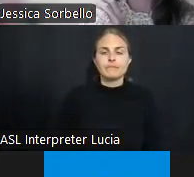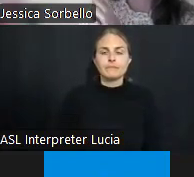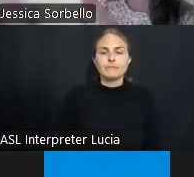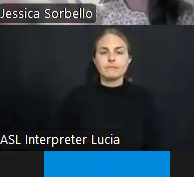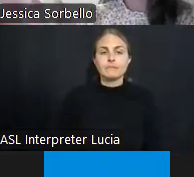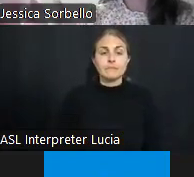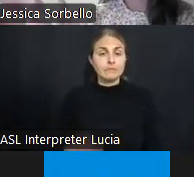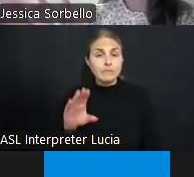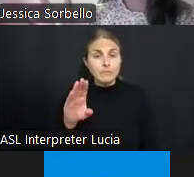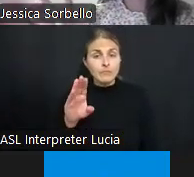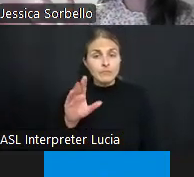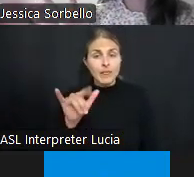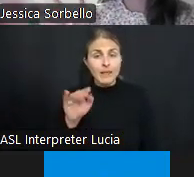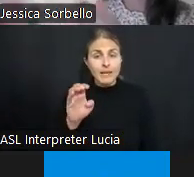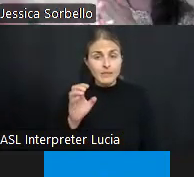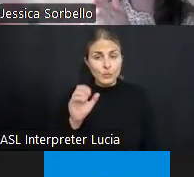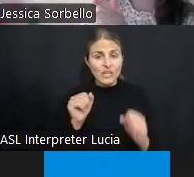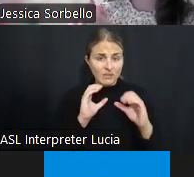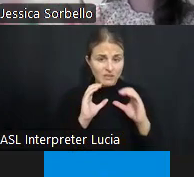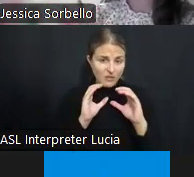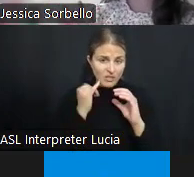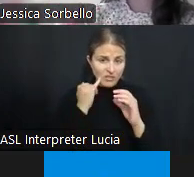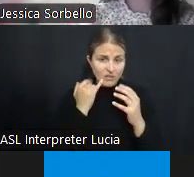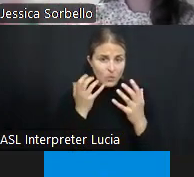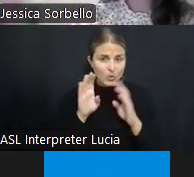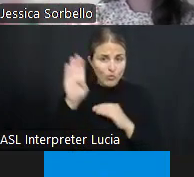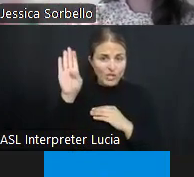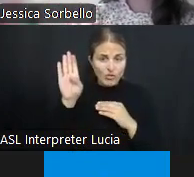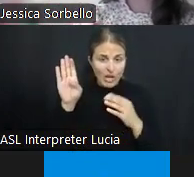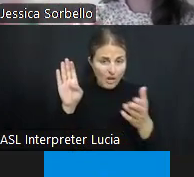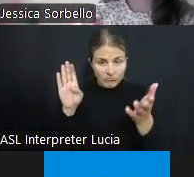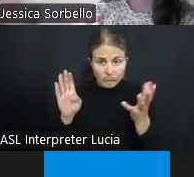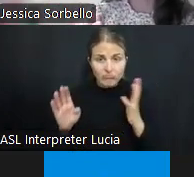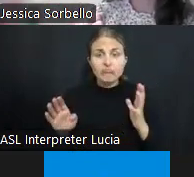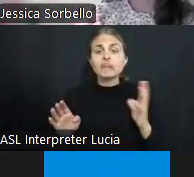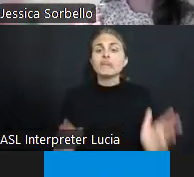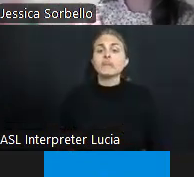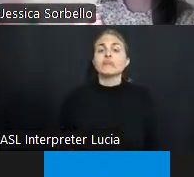»BLAISE BRYANT: Just like school. Raise the hand, we will unmute you